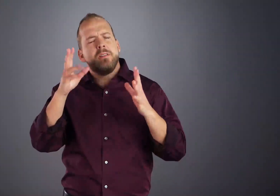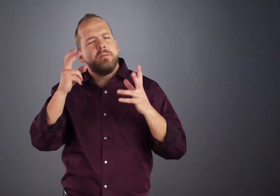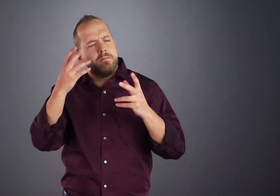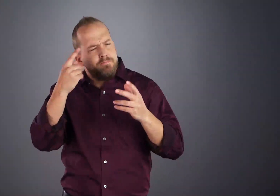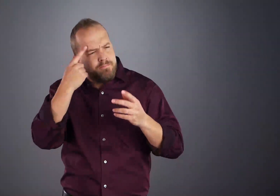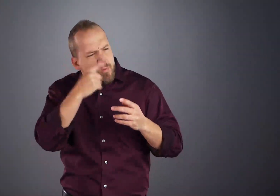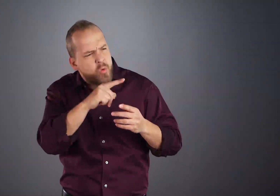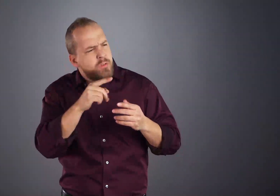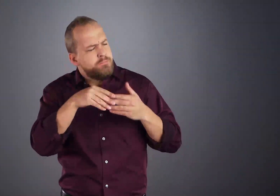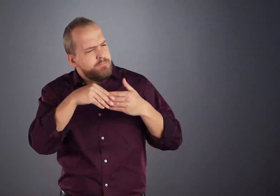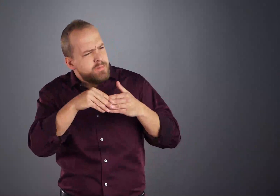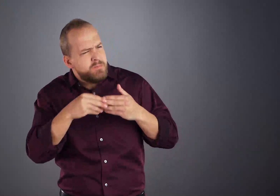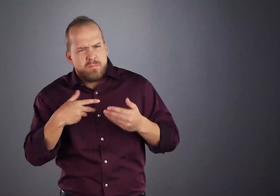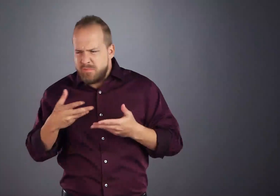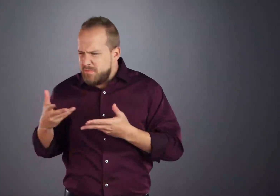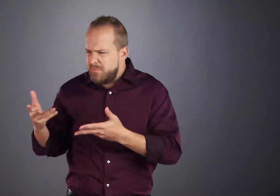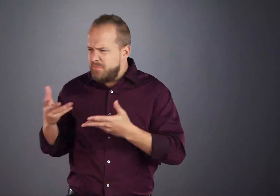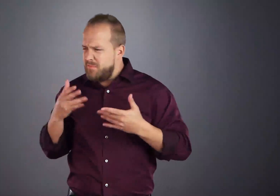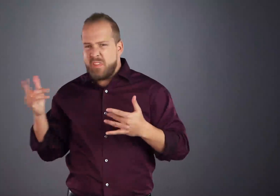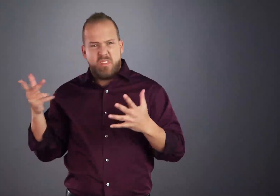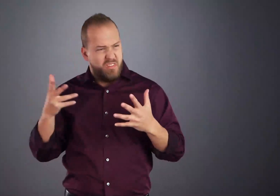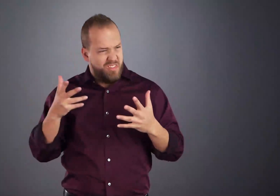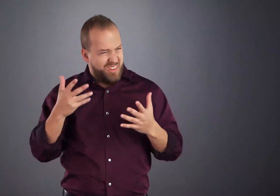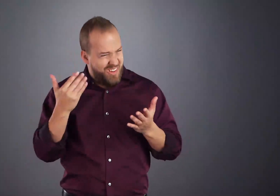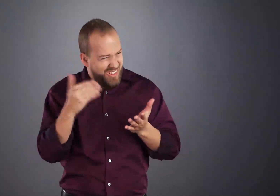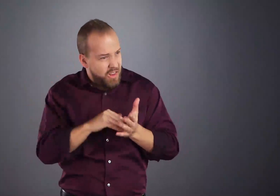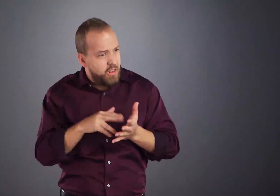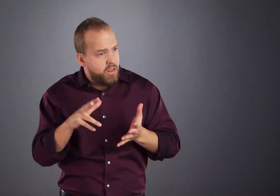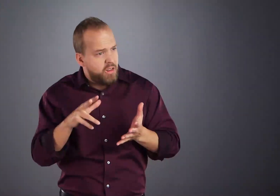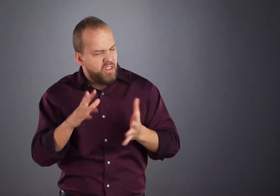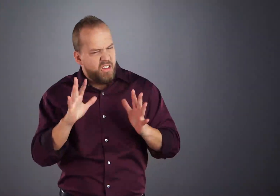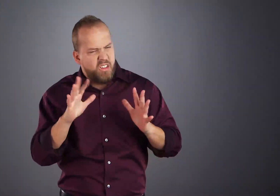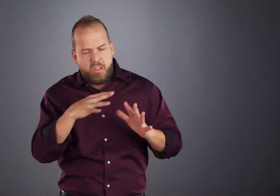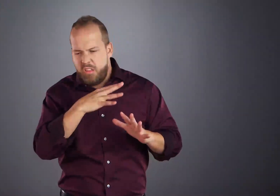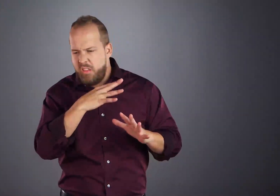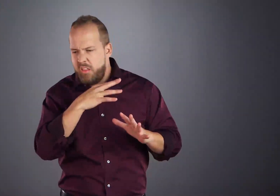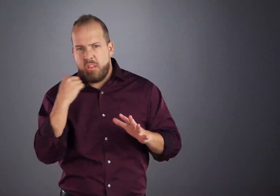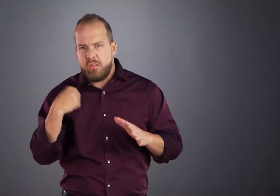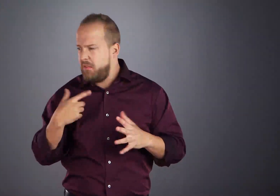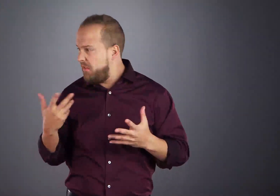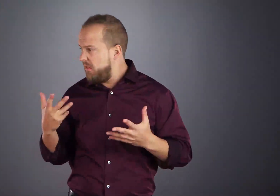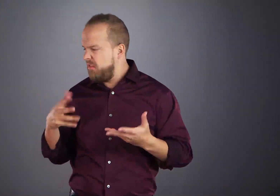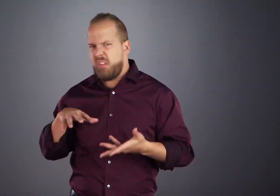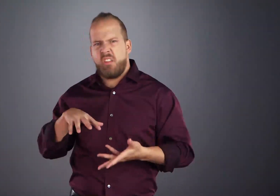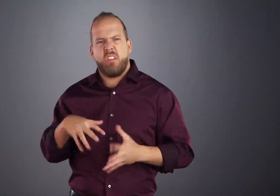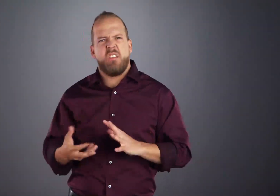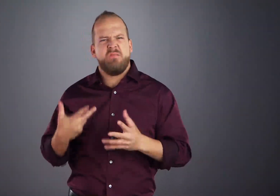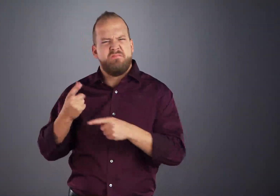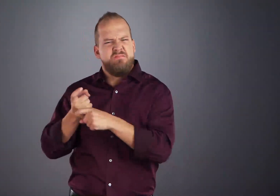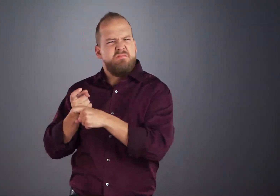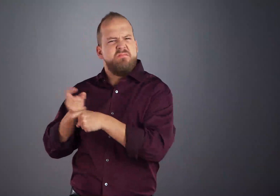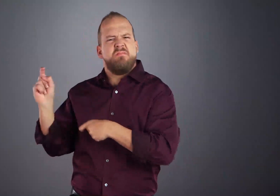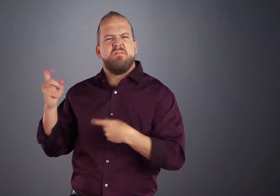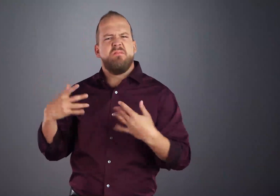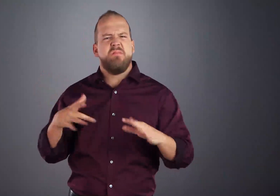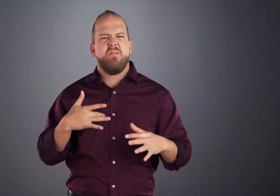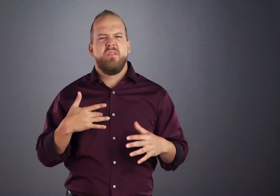My weary and despairing wife was informed that it would all end with heart failure during delirium tremens,